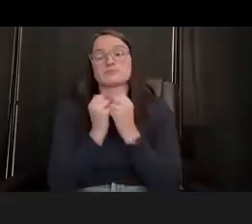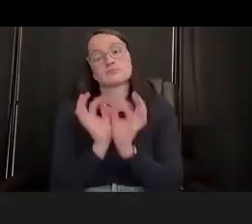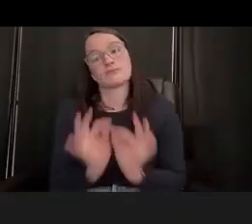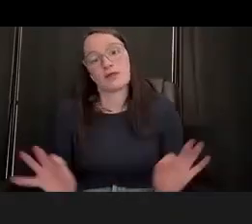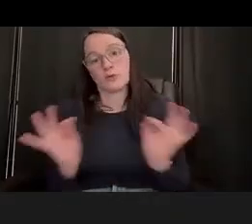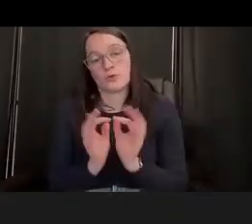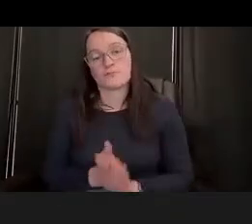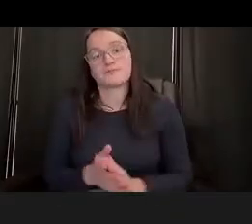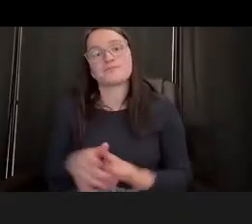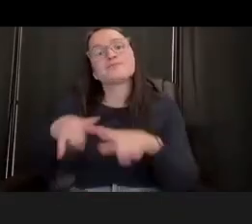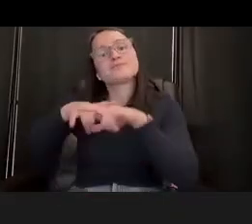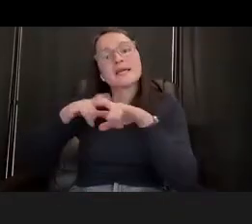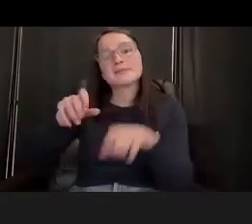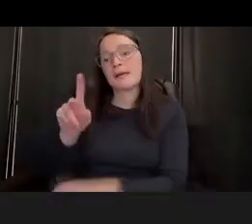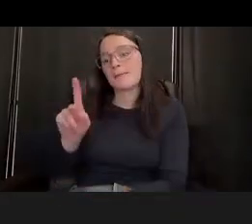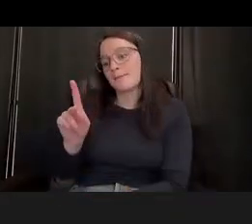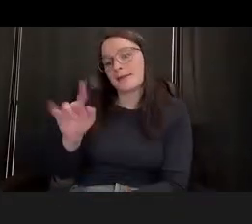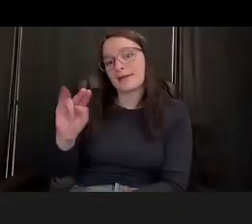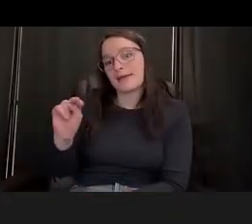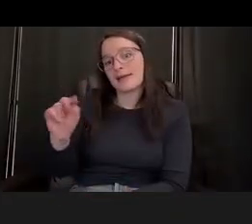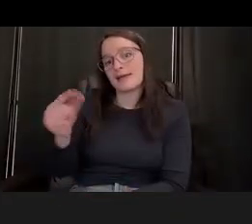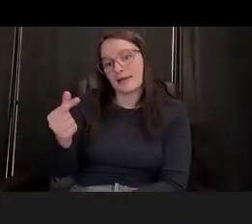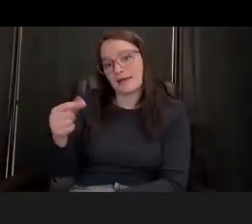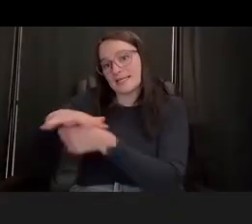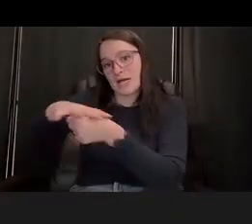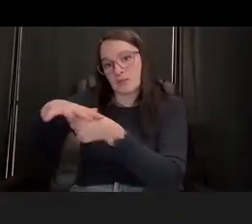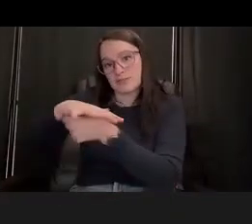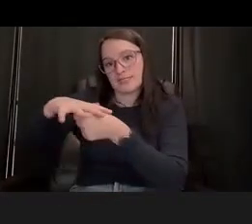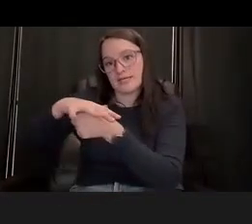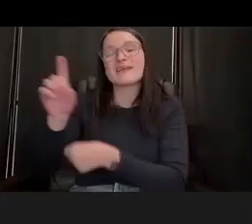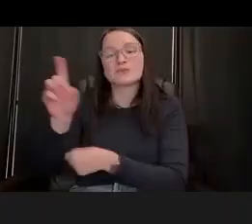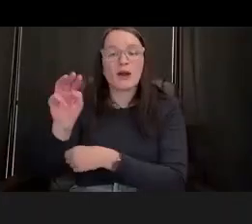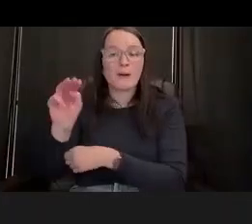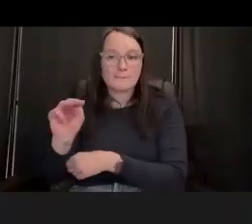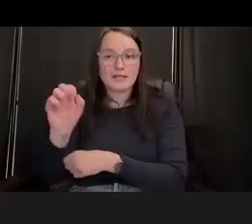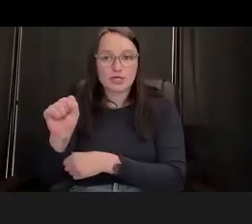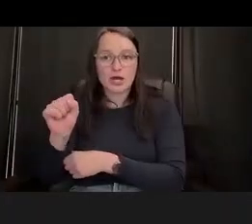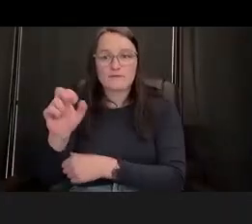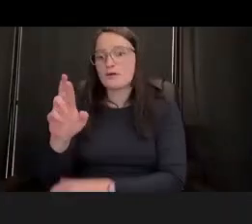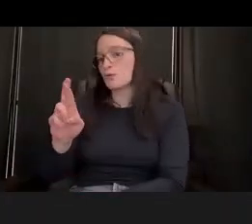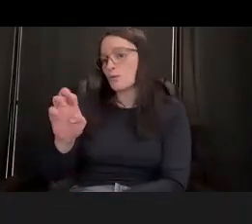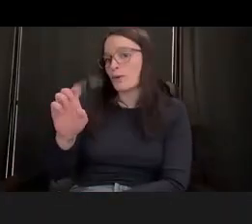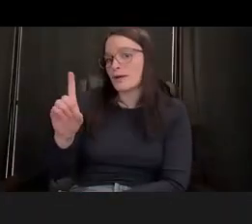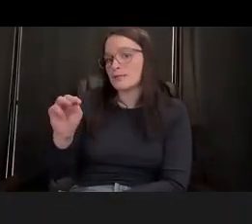so the county where Microsoft's Redmond campus uh is located, there were about 80 people hired